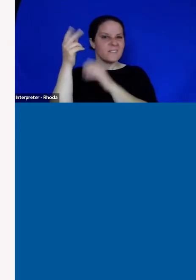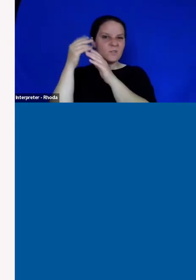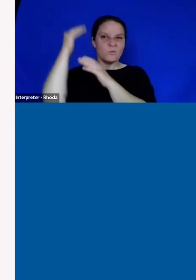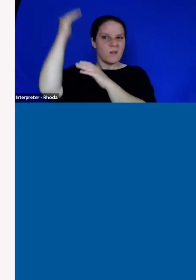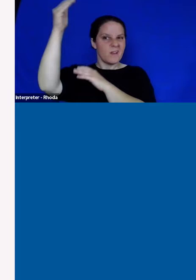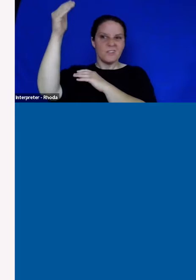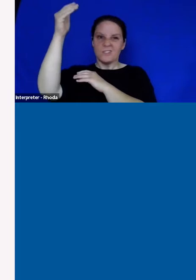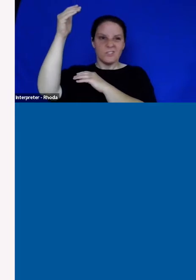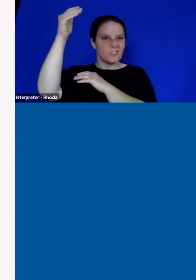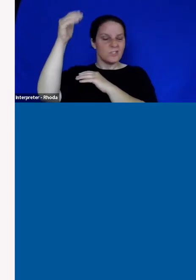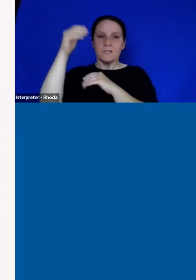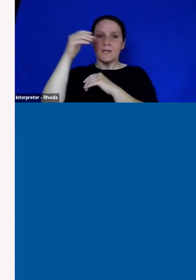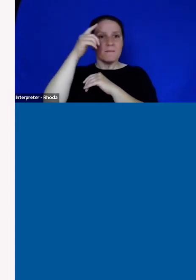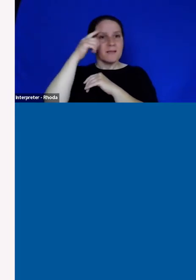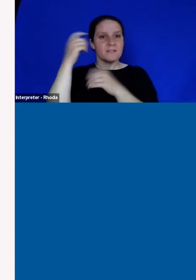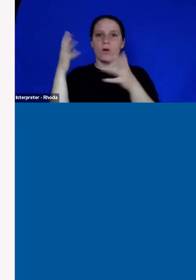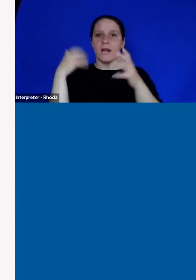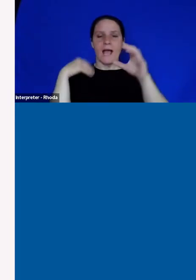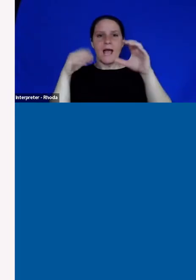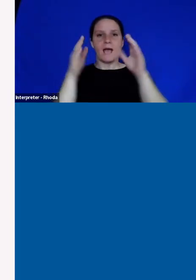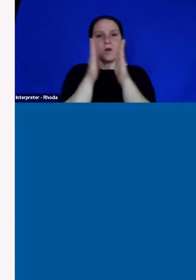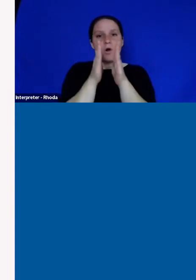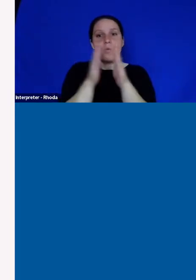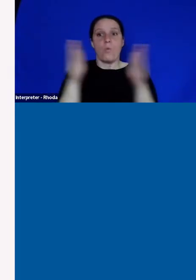a naturally wide curing level. So use your better judgment.